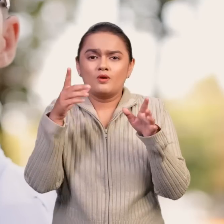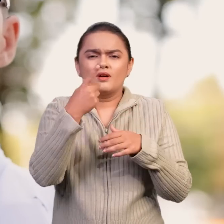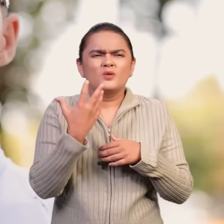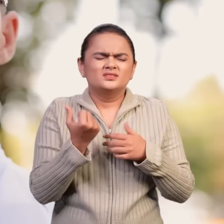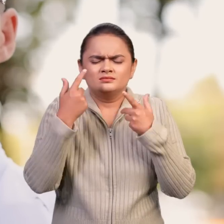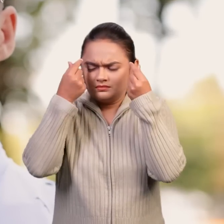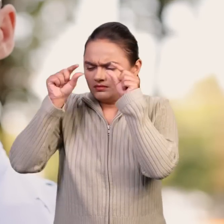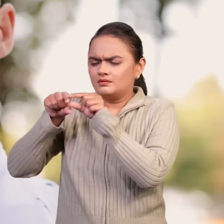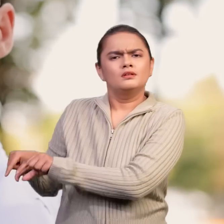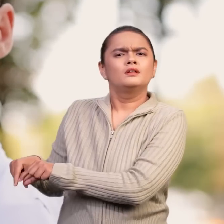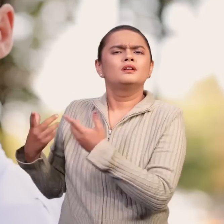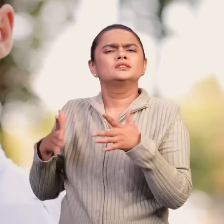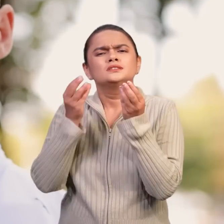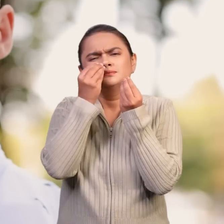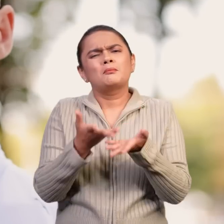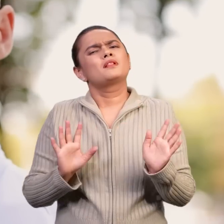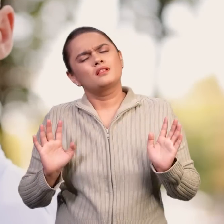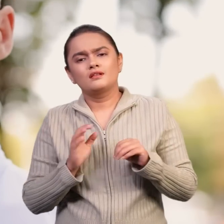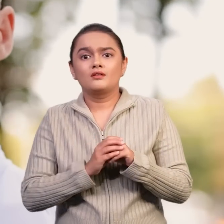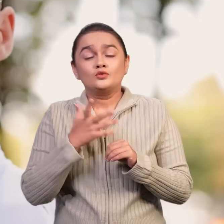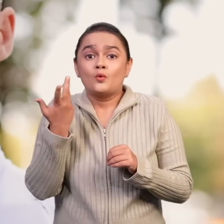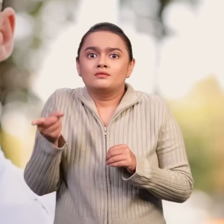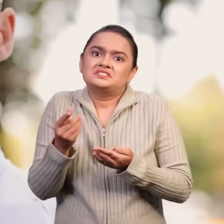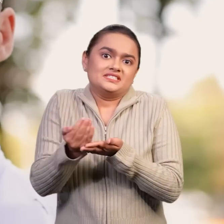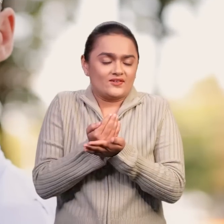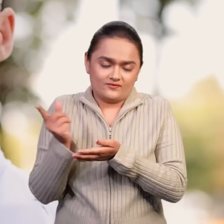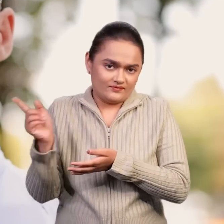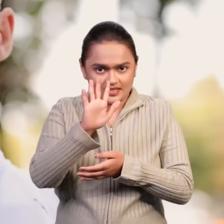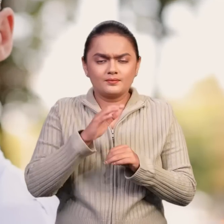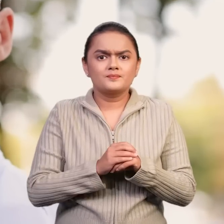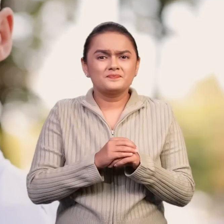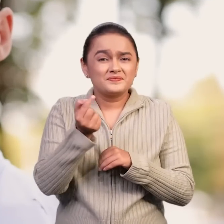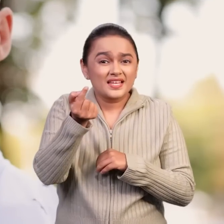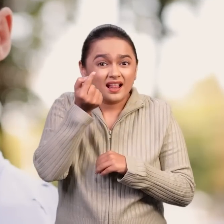You remove them whenever you want. And in that sense, these are the safest.